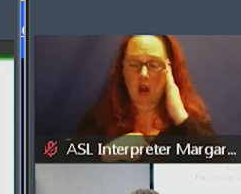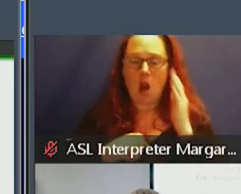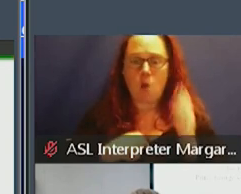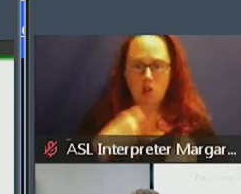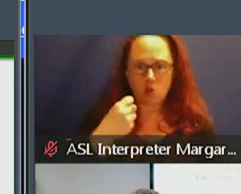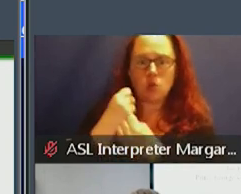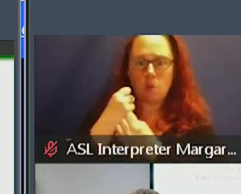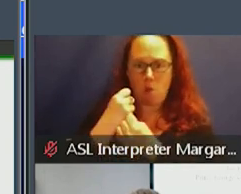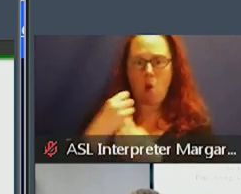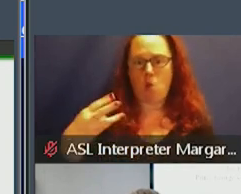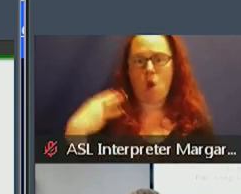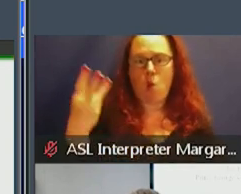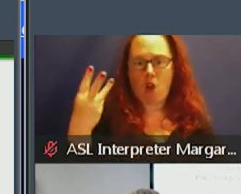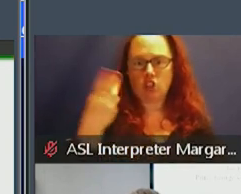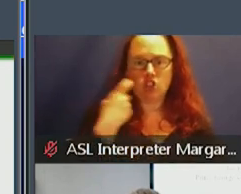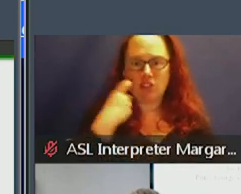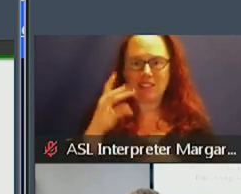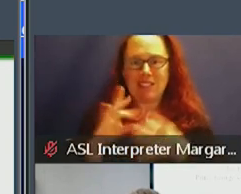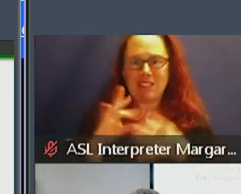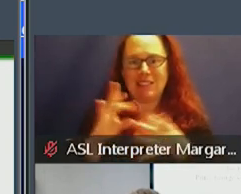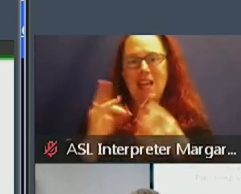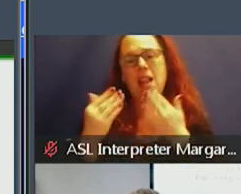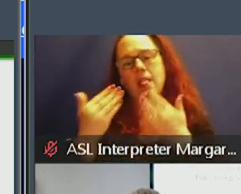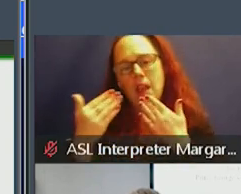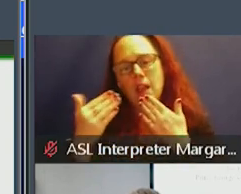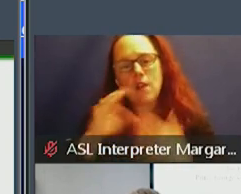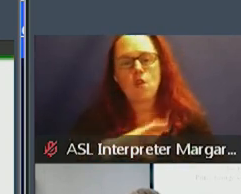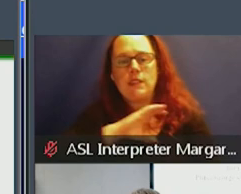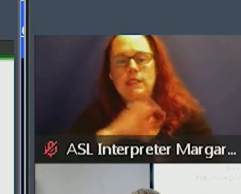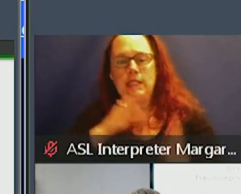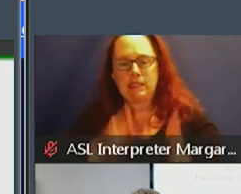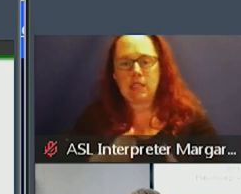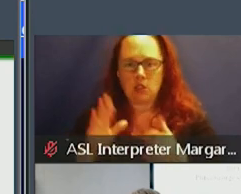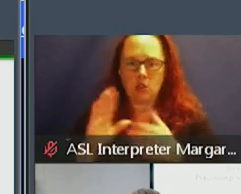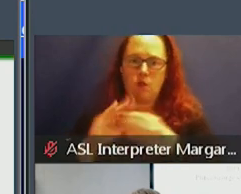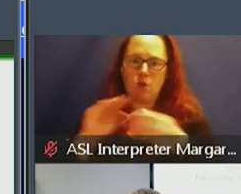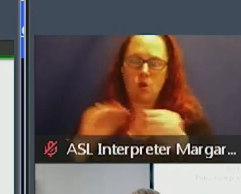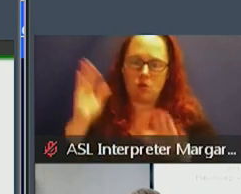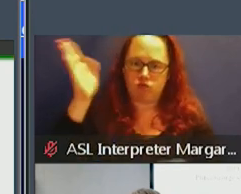comments and thank, thank the citizens for coming. The citizens in that district are some of the honest